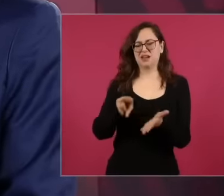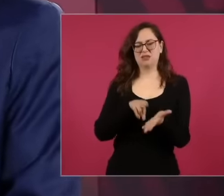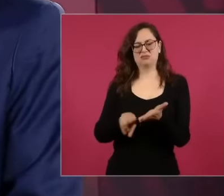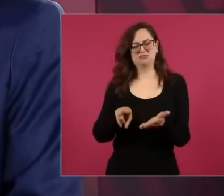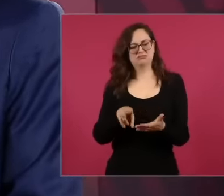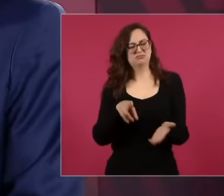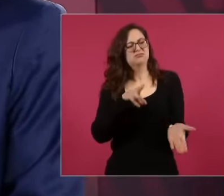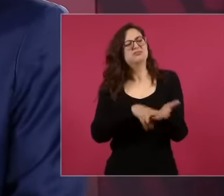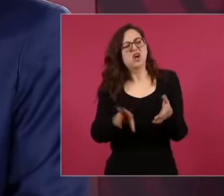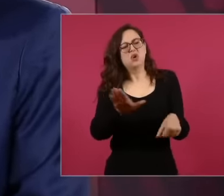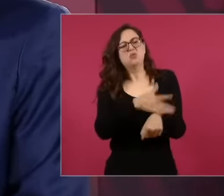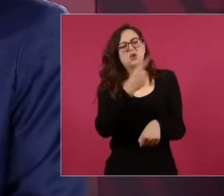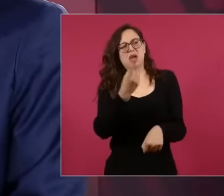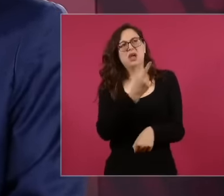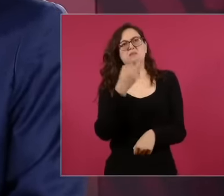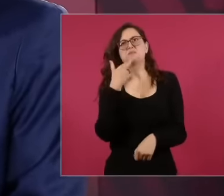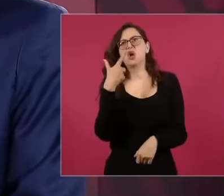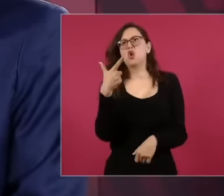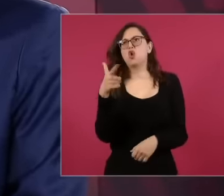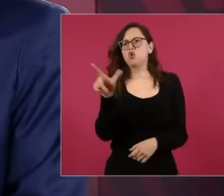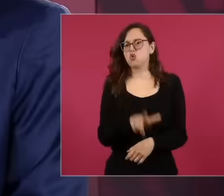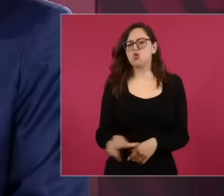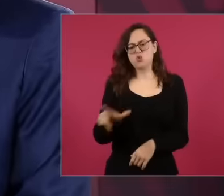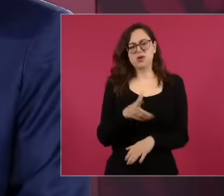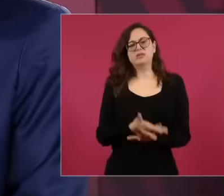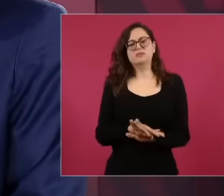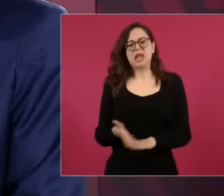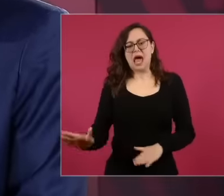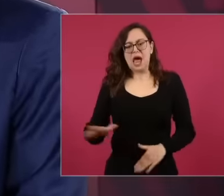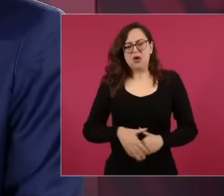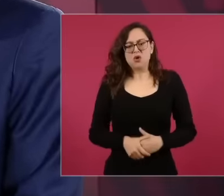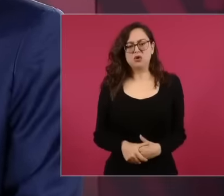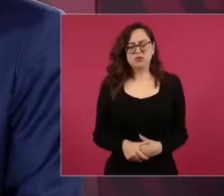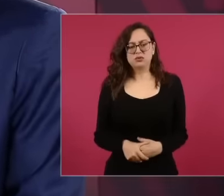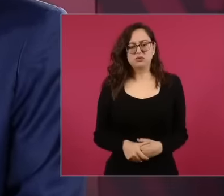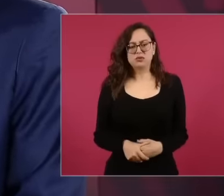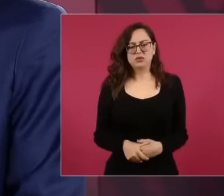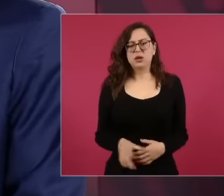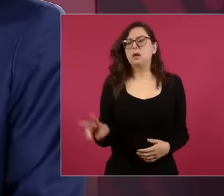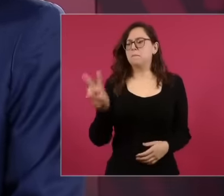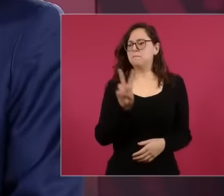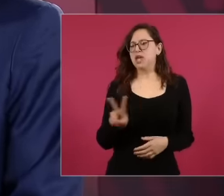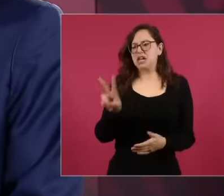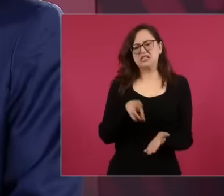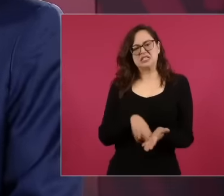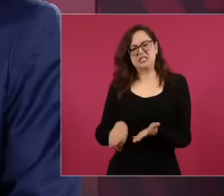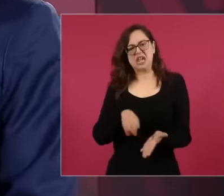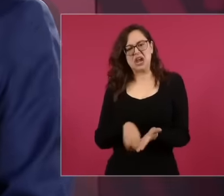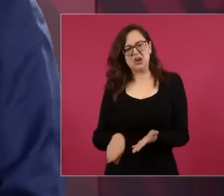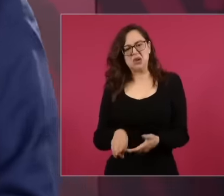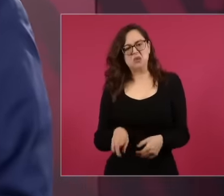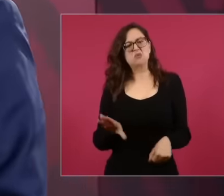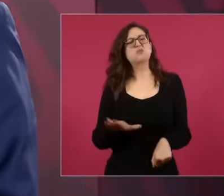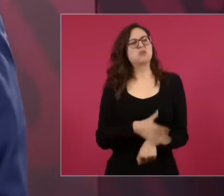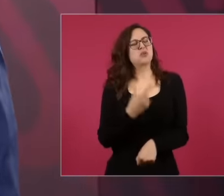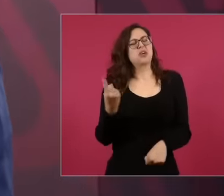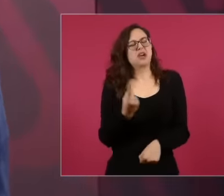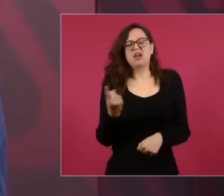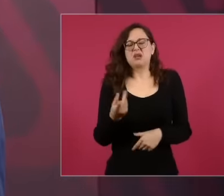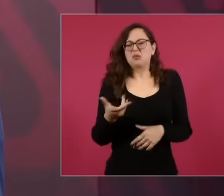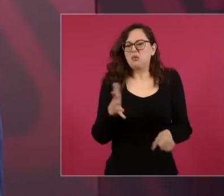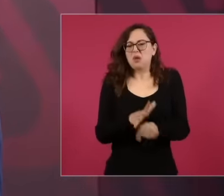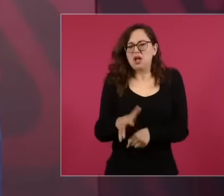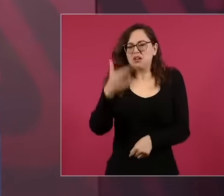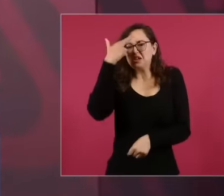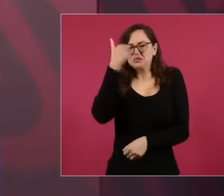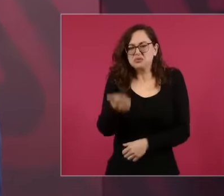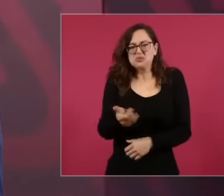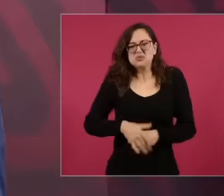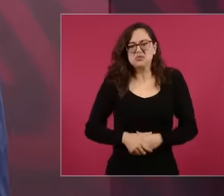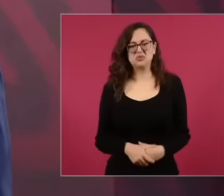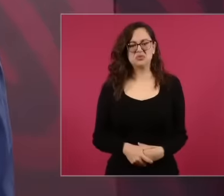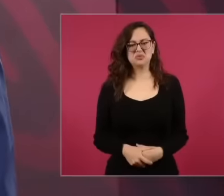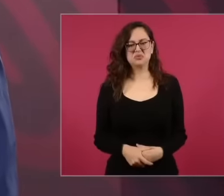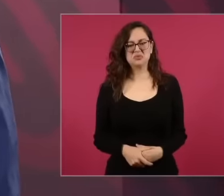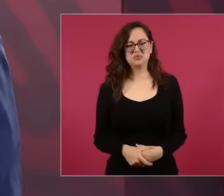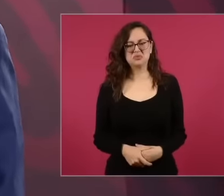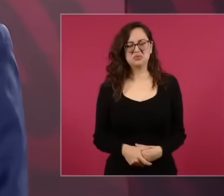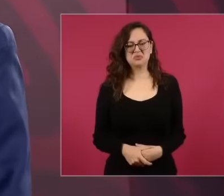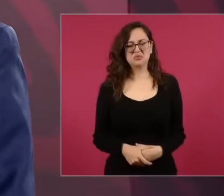not black, and Friday, why is this black Friday, if this was the day of